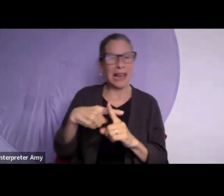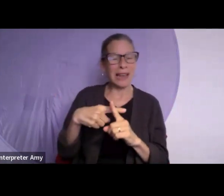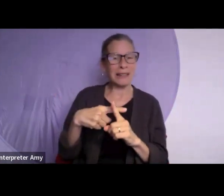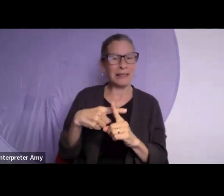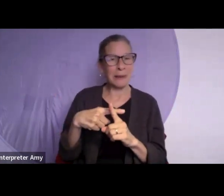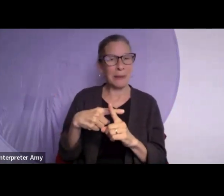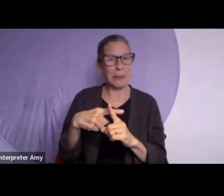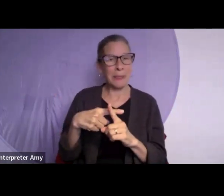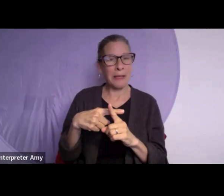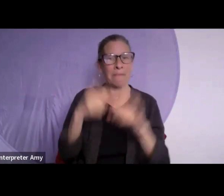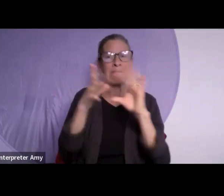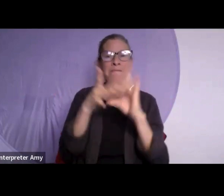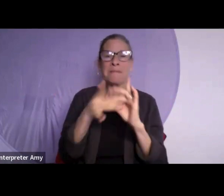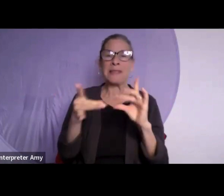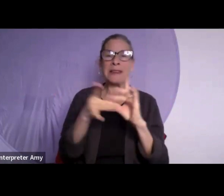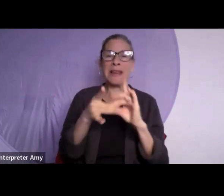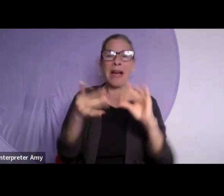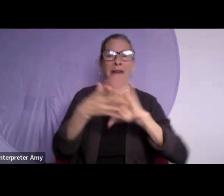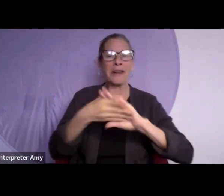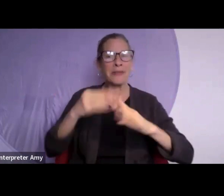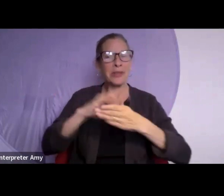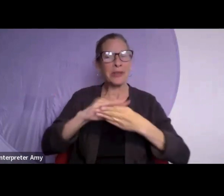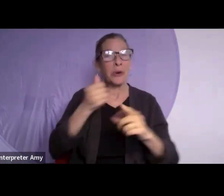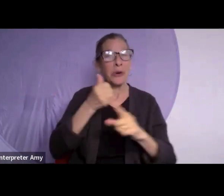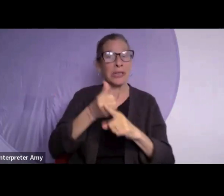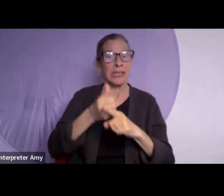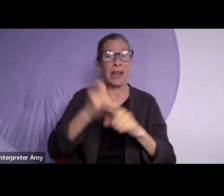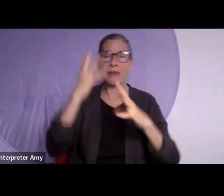narrative itself. And this one, a beautiful story about about